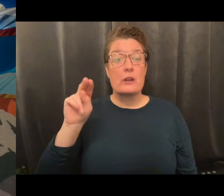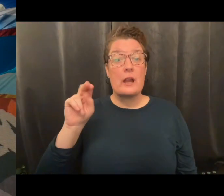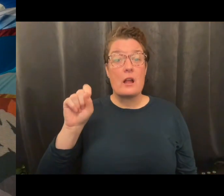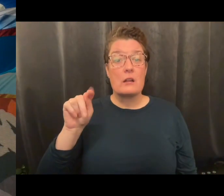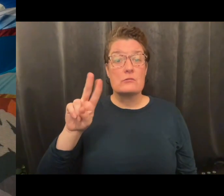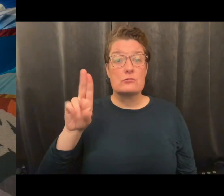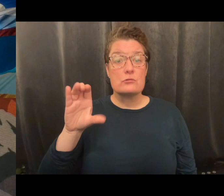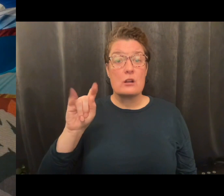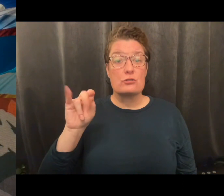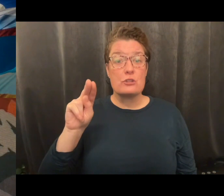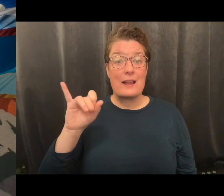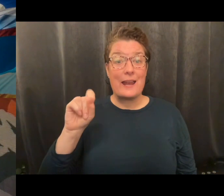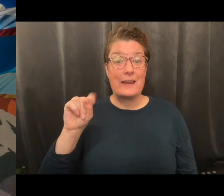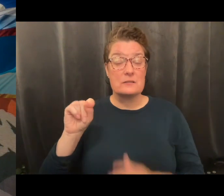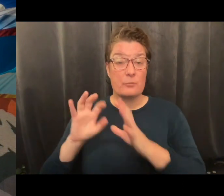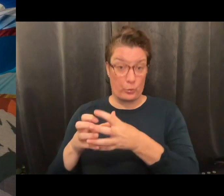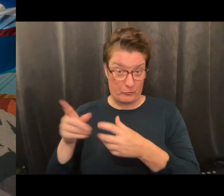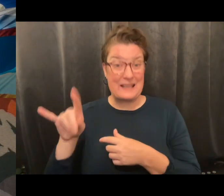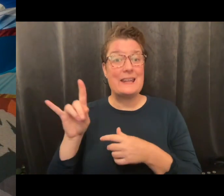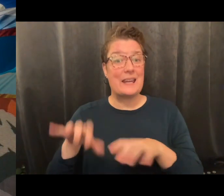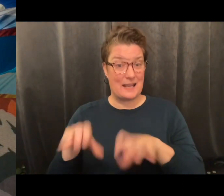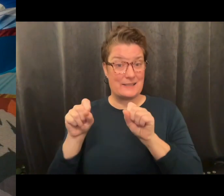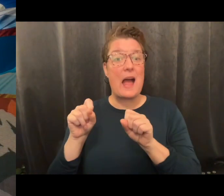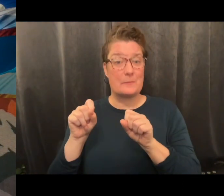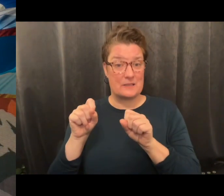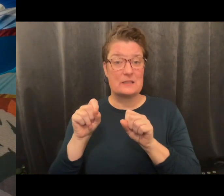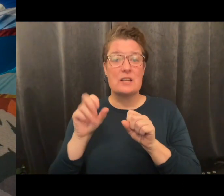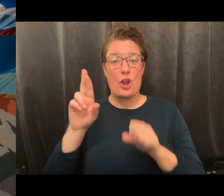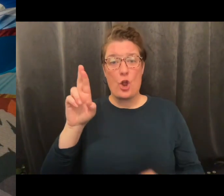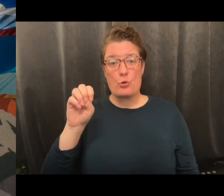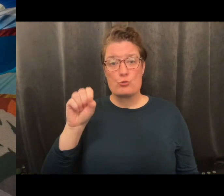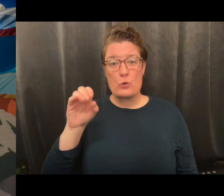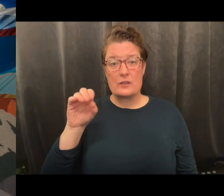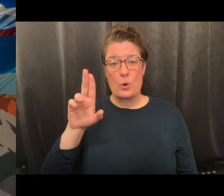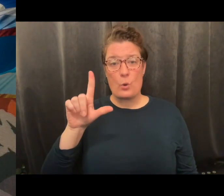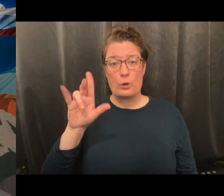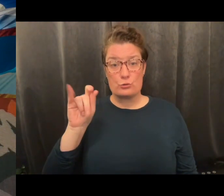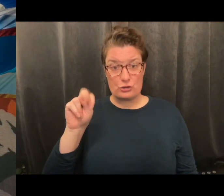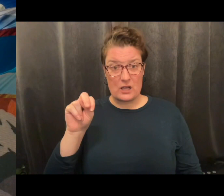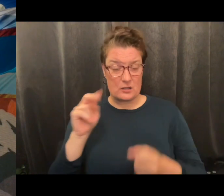So it will continue hopefully to, to ripple in big ways. Nomy: Mm hmm.